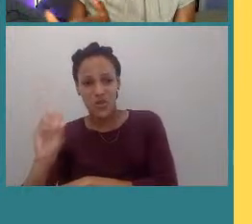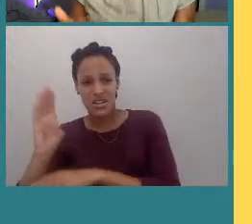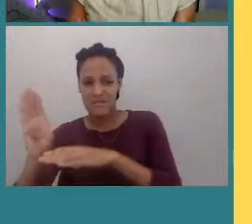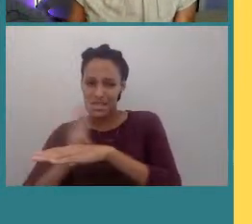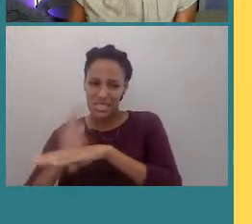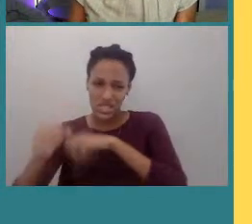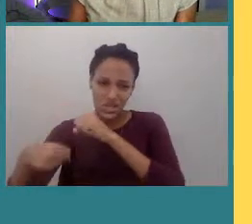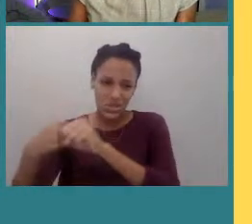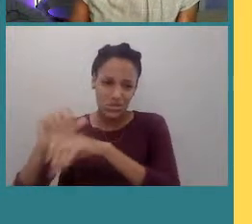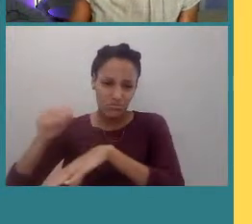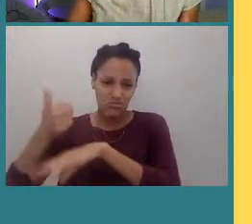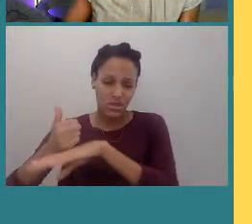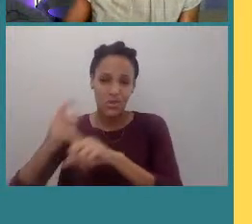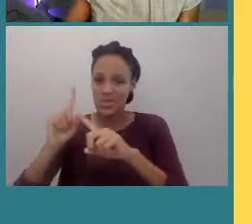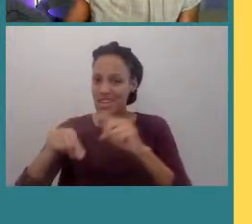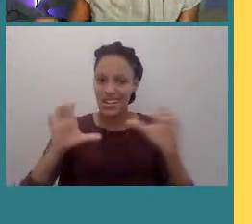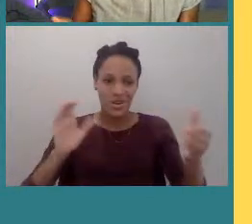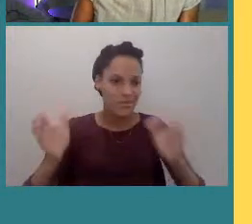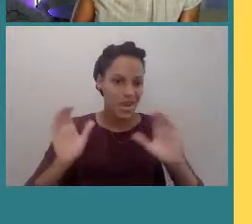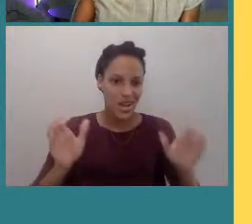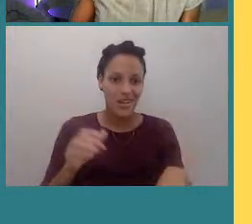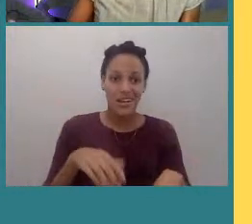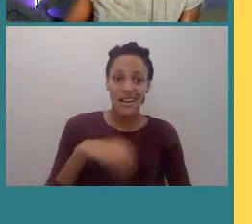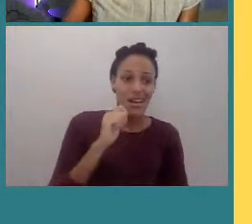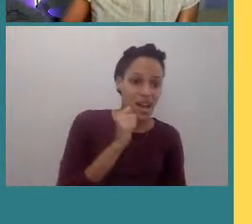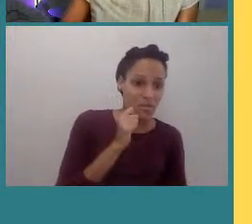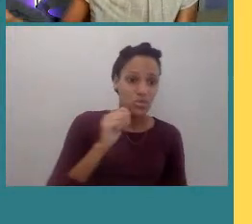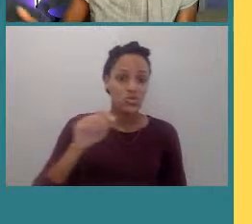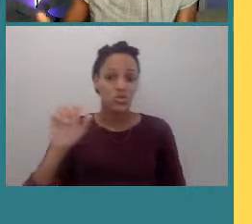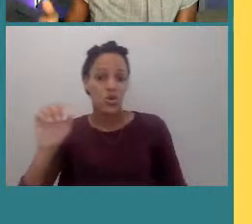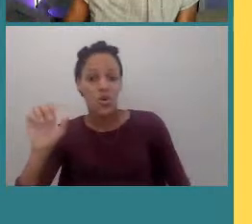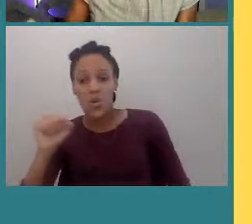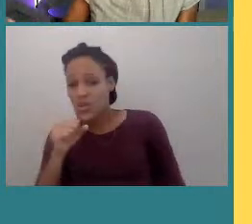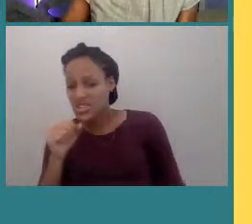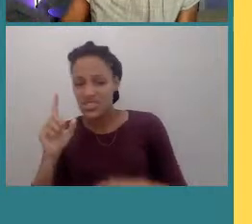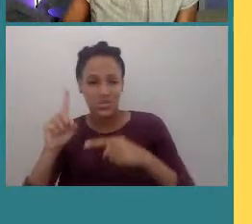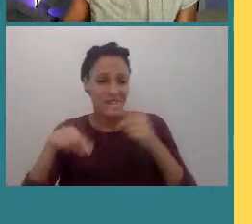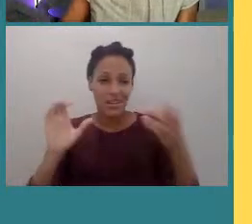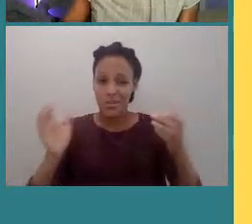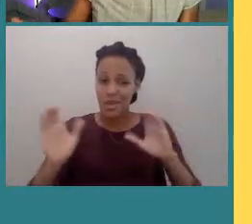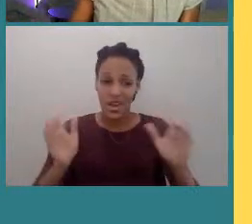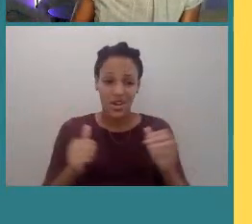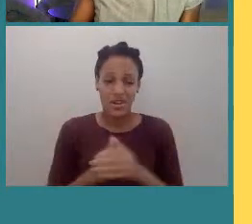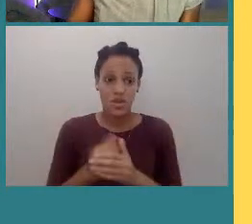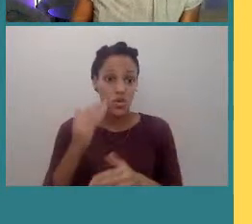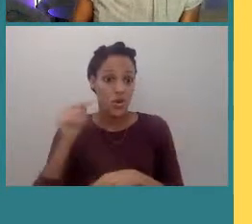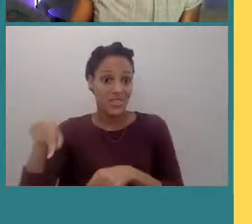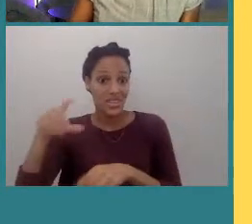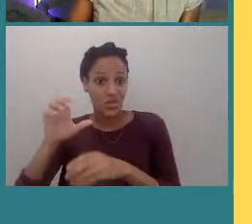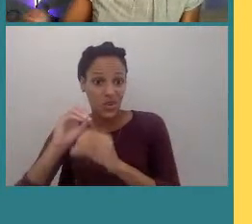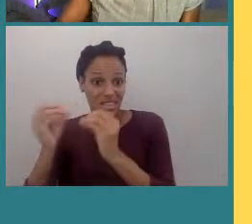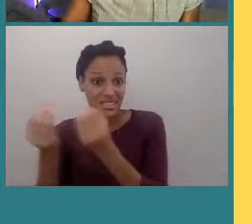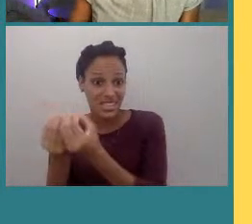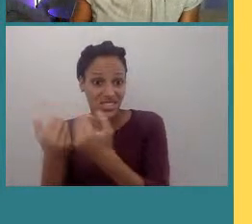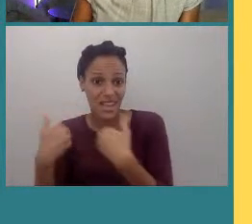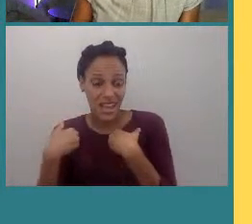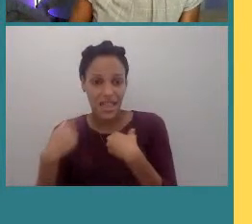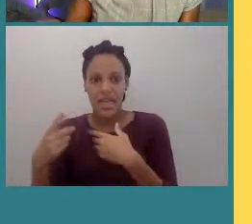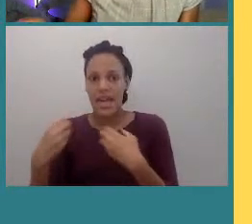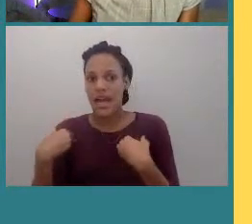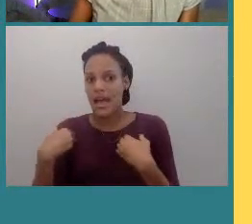it’s not apples to apples but those organizations had all types of people buying from the businesses